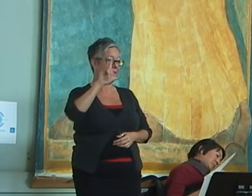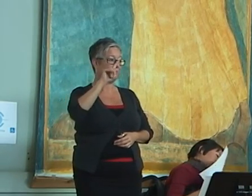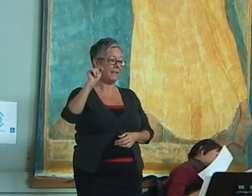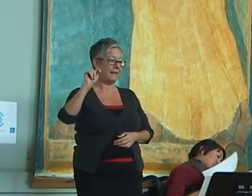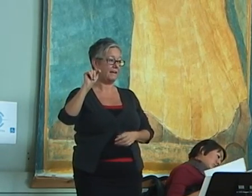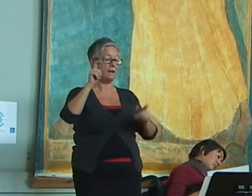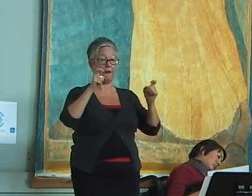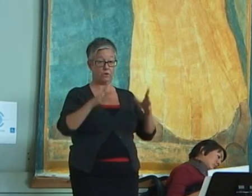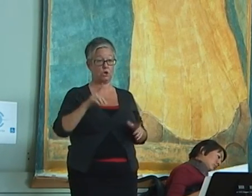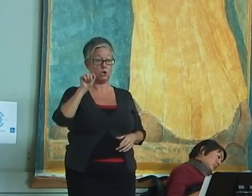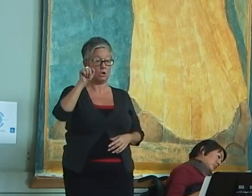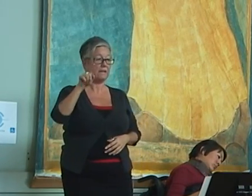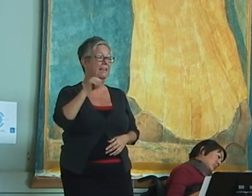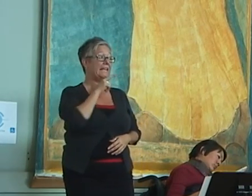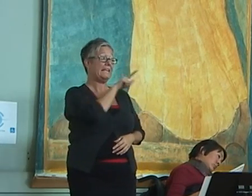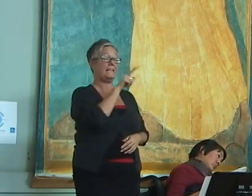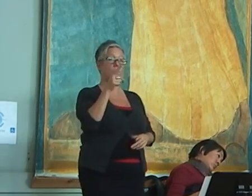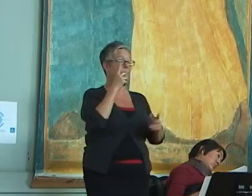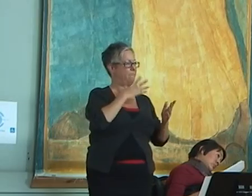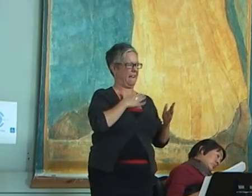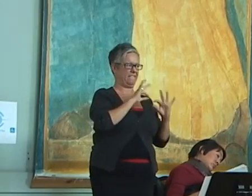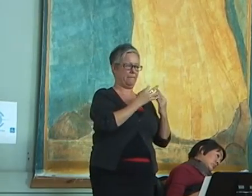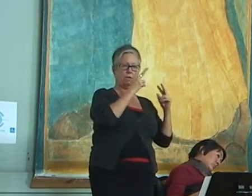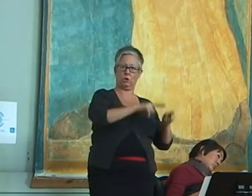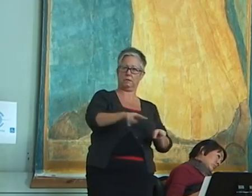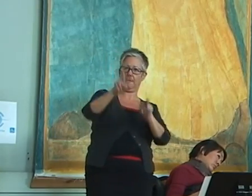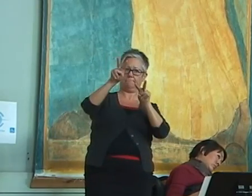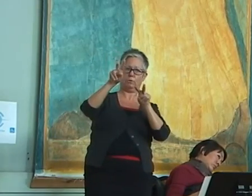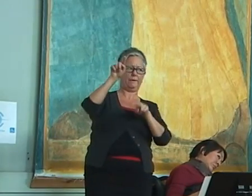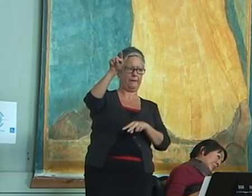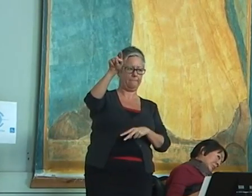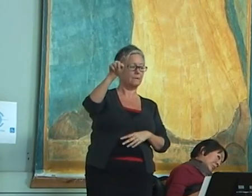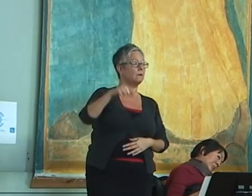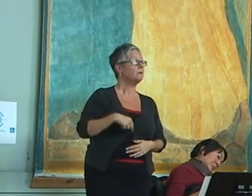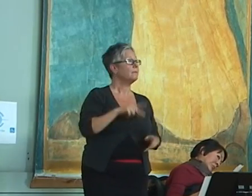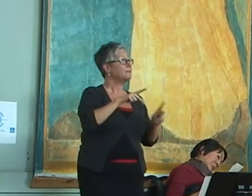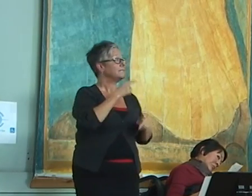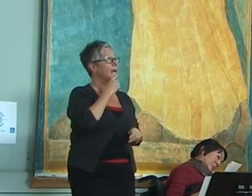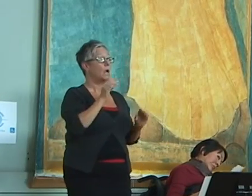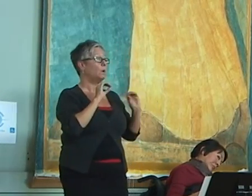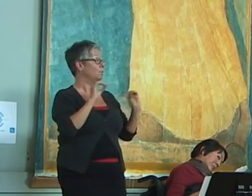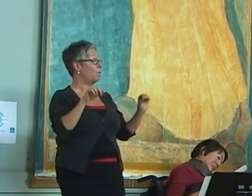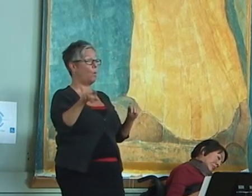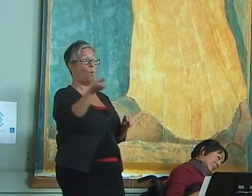no one is handicapped until society handicaps them. "